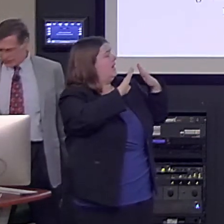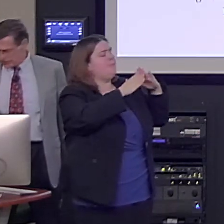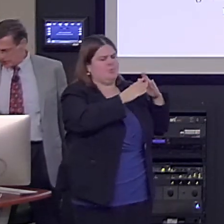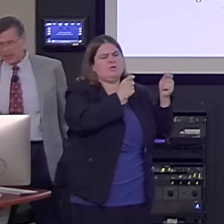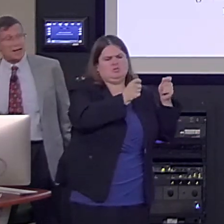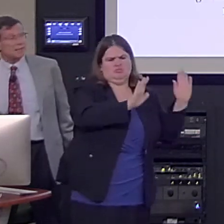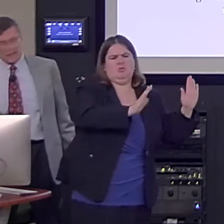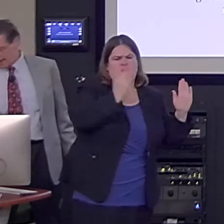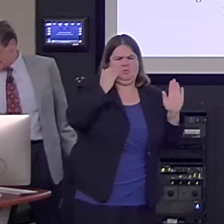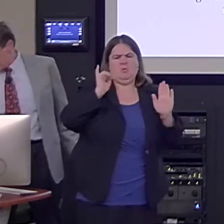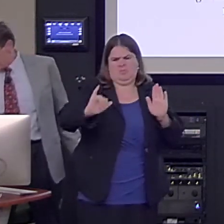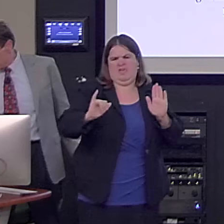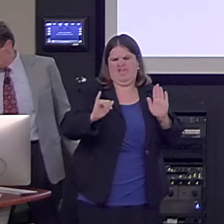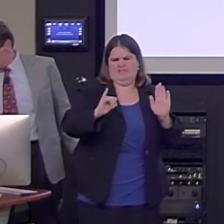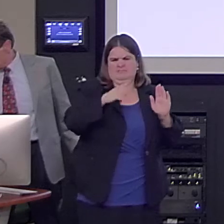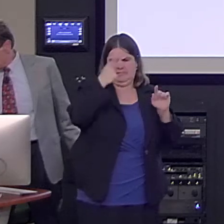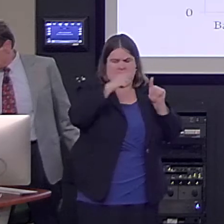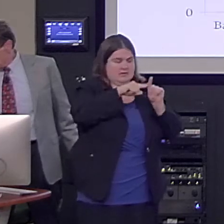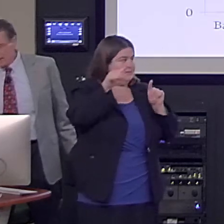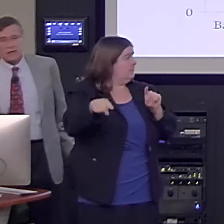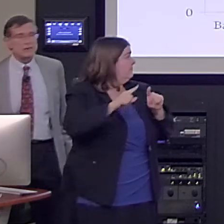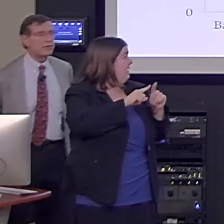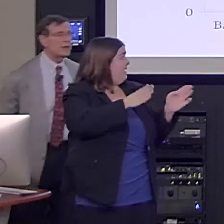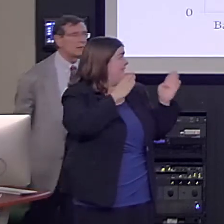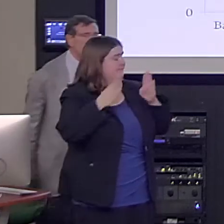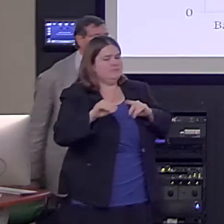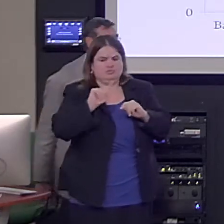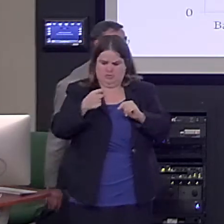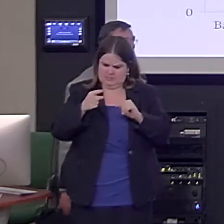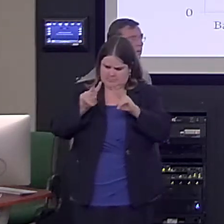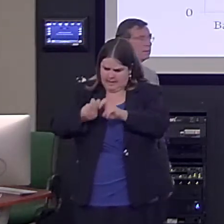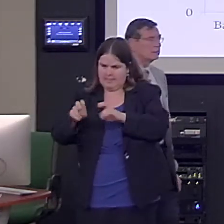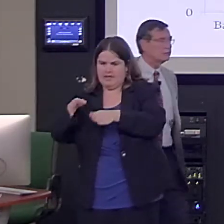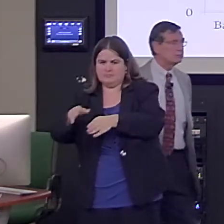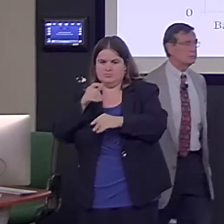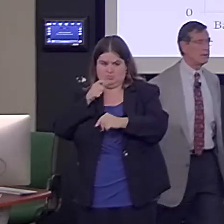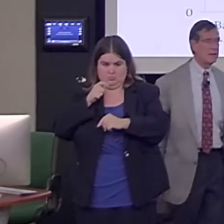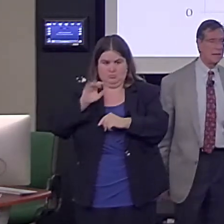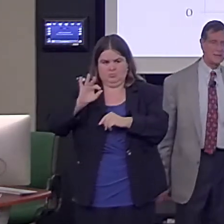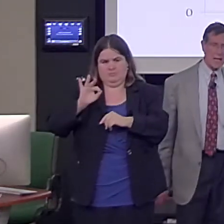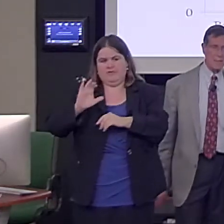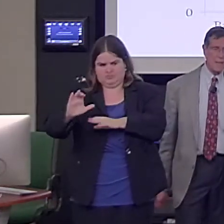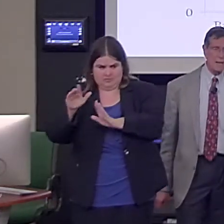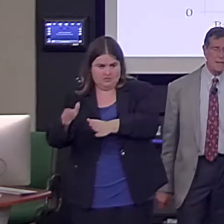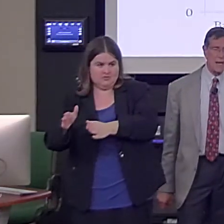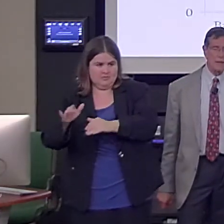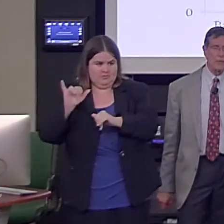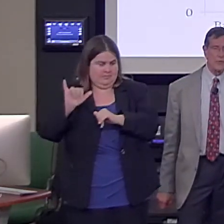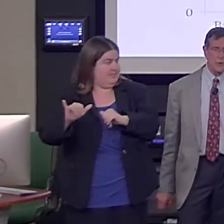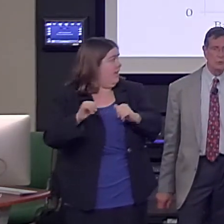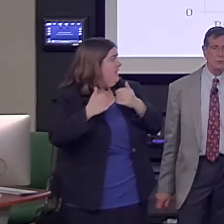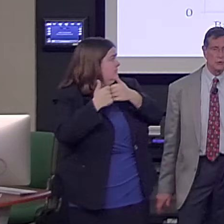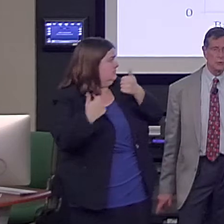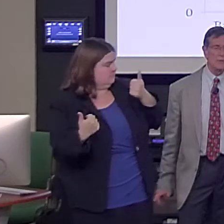That's their solid black line. Here are the solid black line are those children